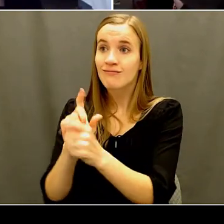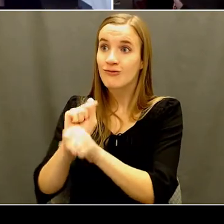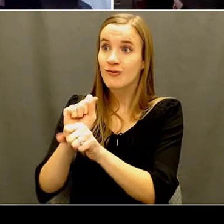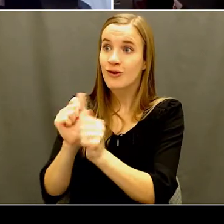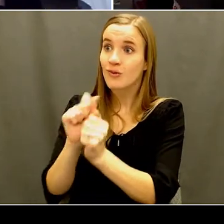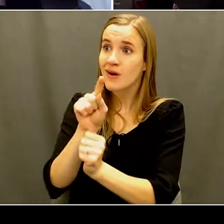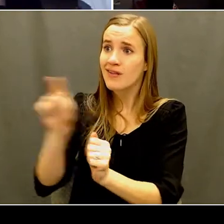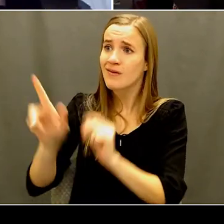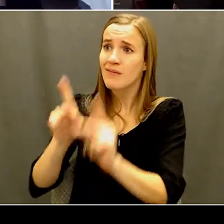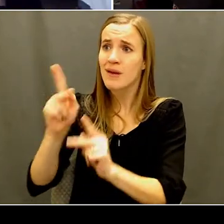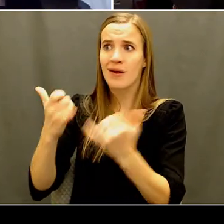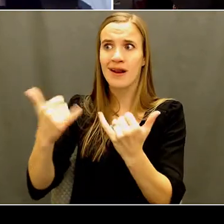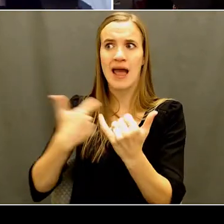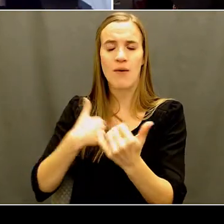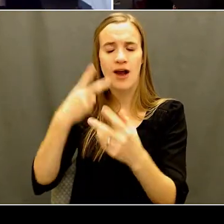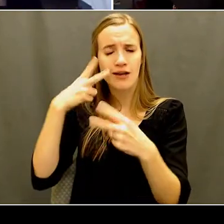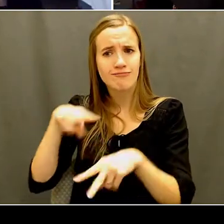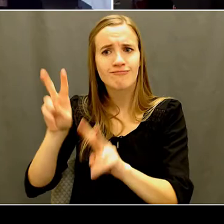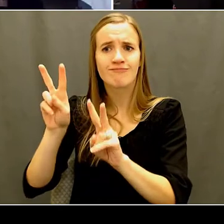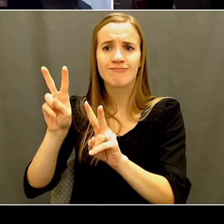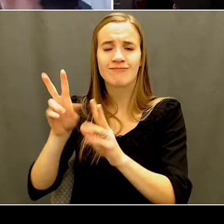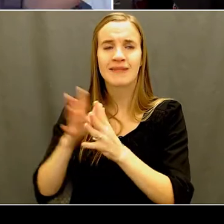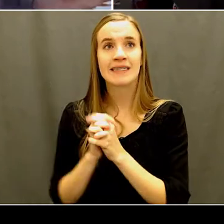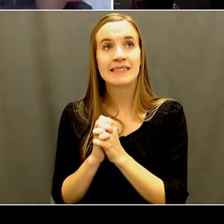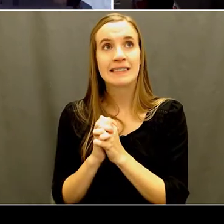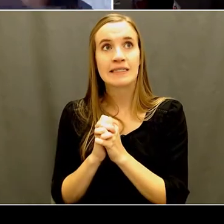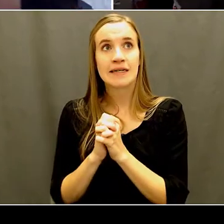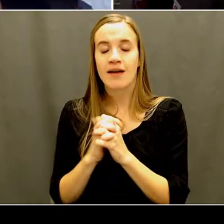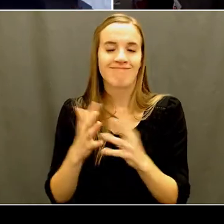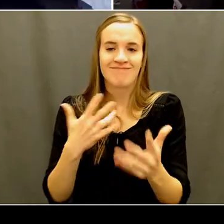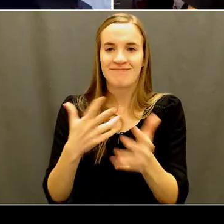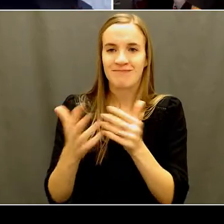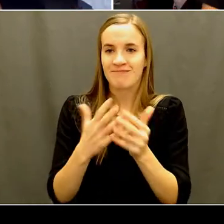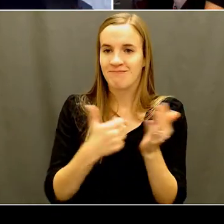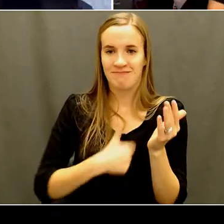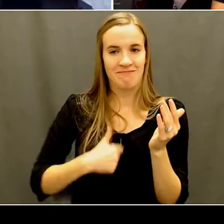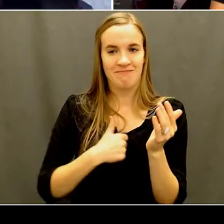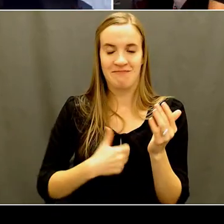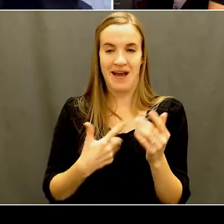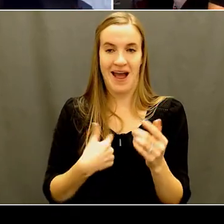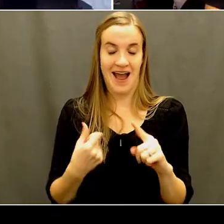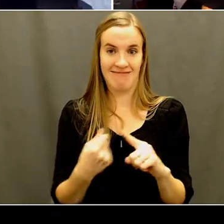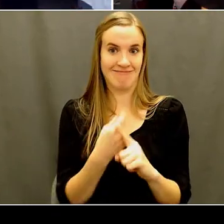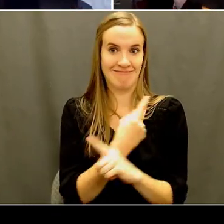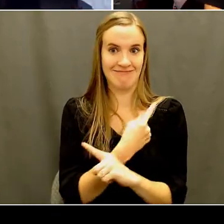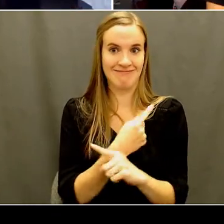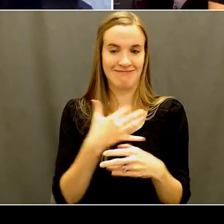And anyway, we can, we can get into how I got to this job more. Anyway.